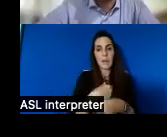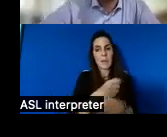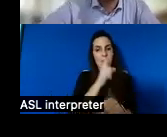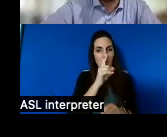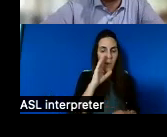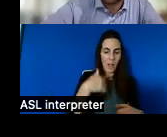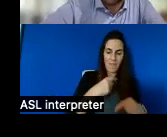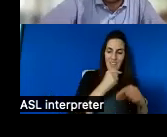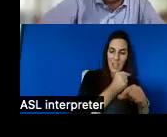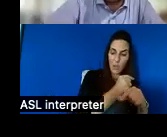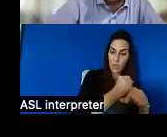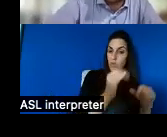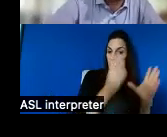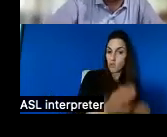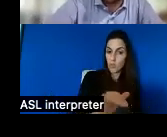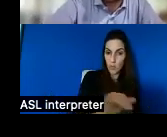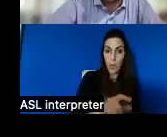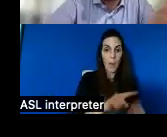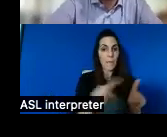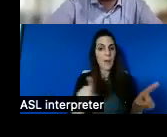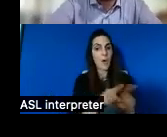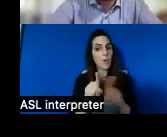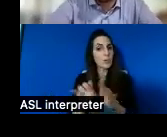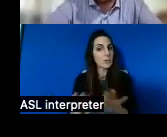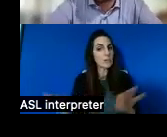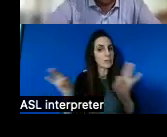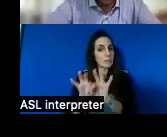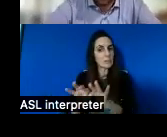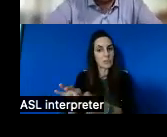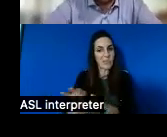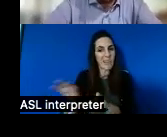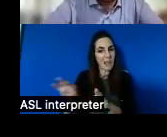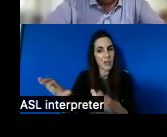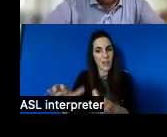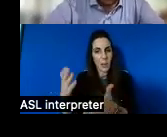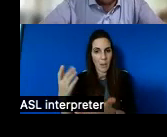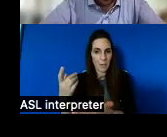also making sure accounting is done properly I'm a financial adviser I don't I work about I talk